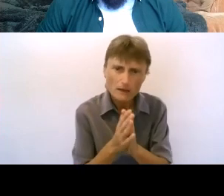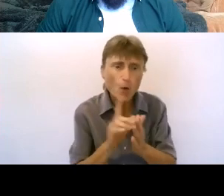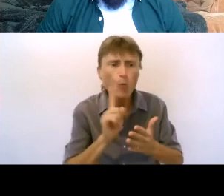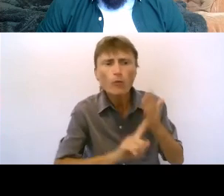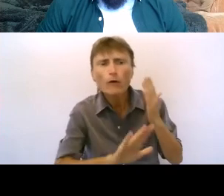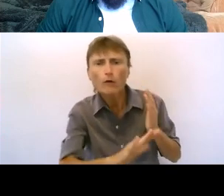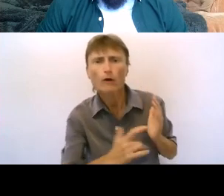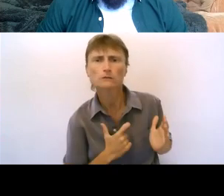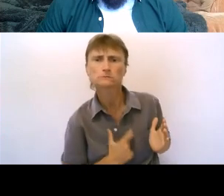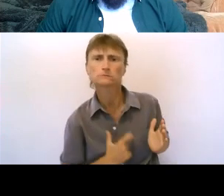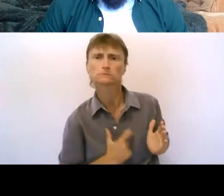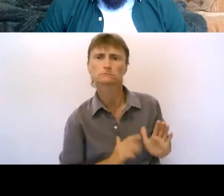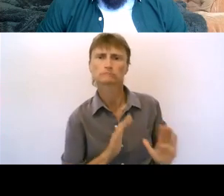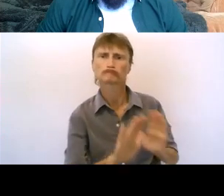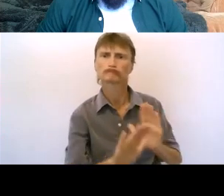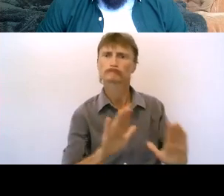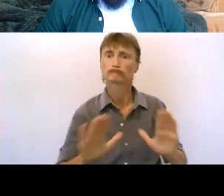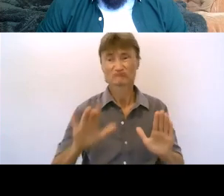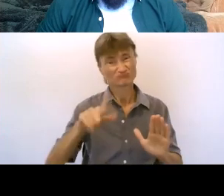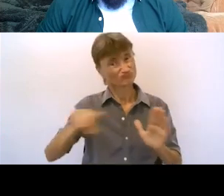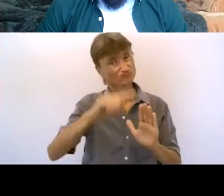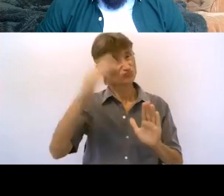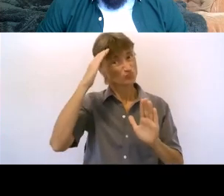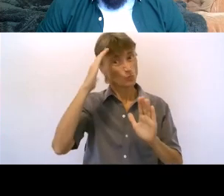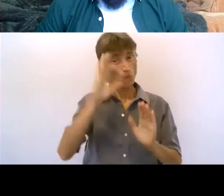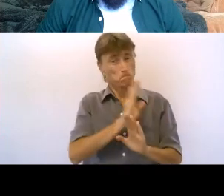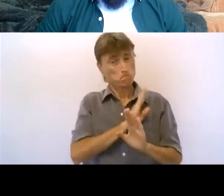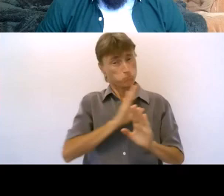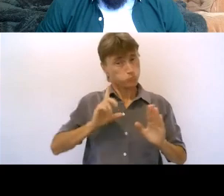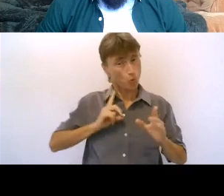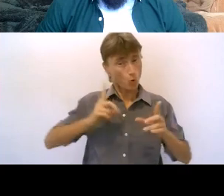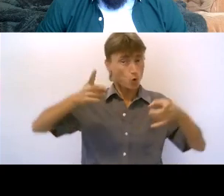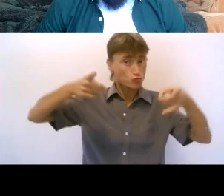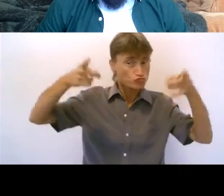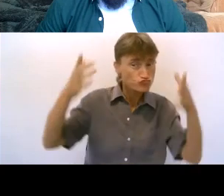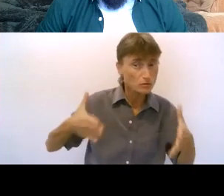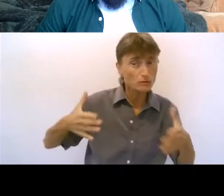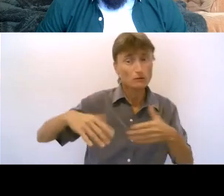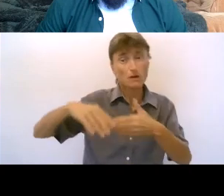As many of you know with boards of directors and various leaderships, it's a process for